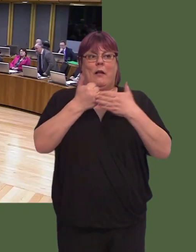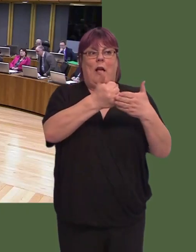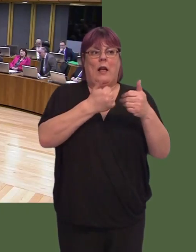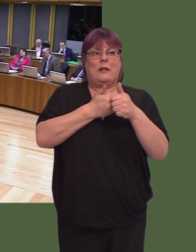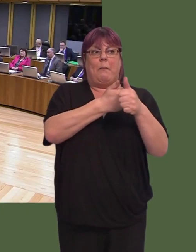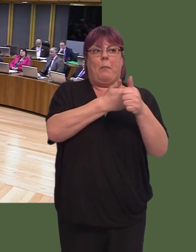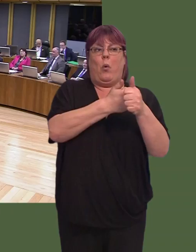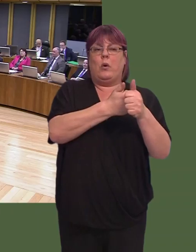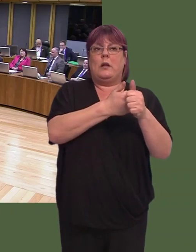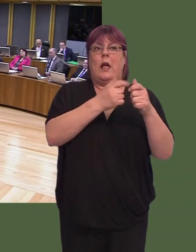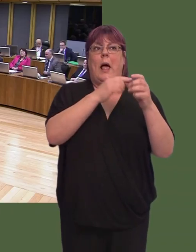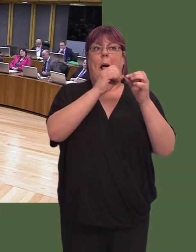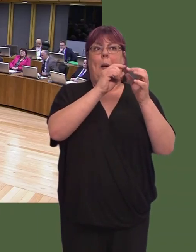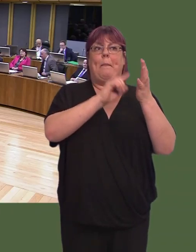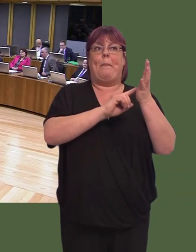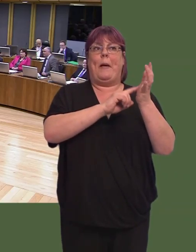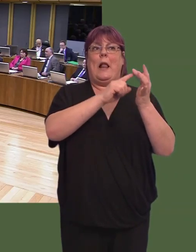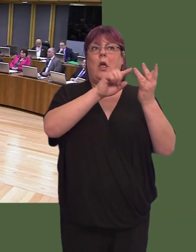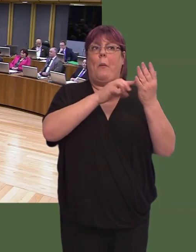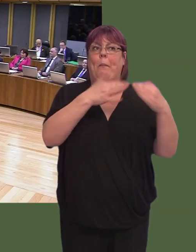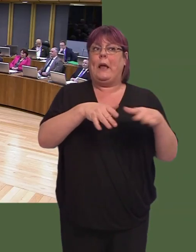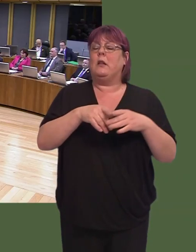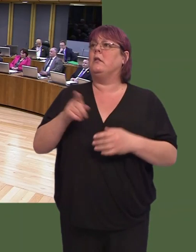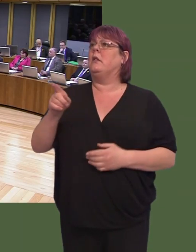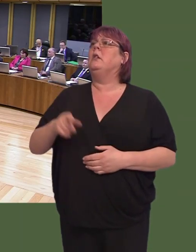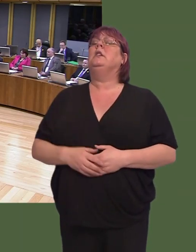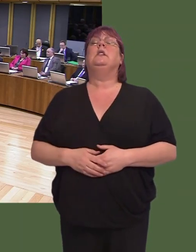Julie James AM: Yes, we worked very hard to keep them inside the procurement.